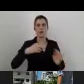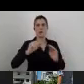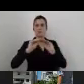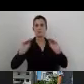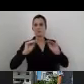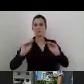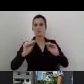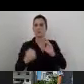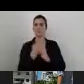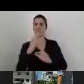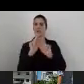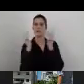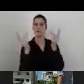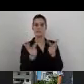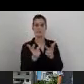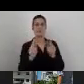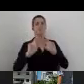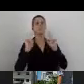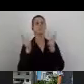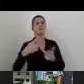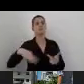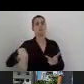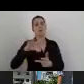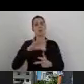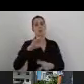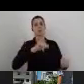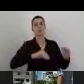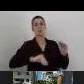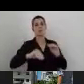In our team you use four different architects and